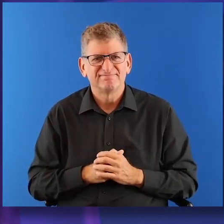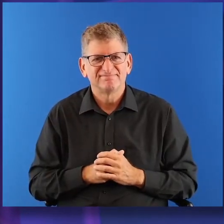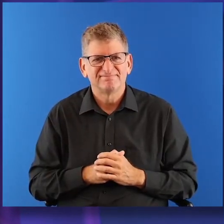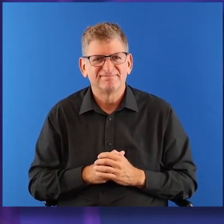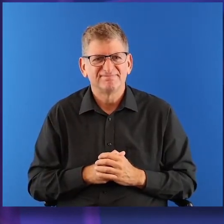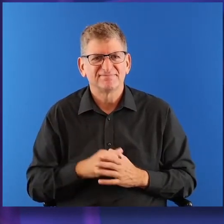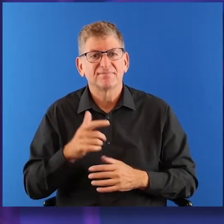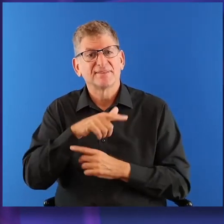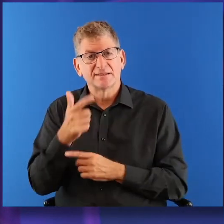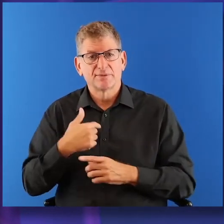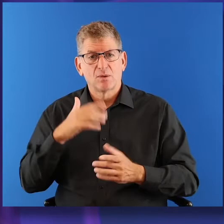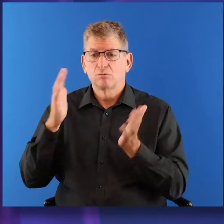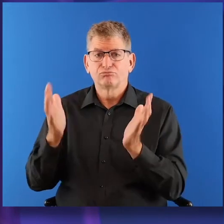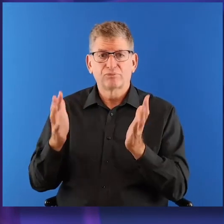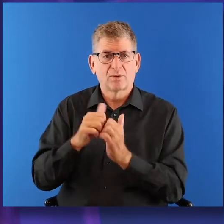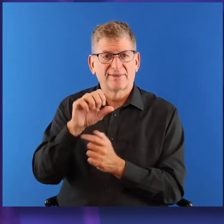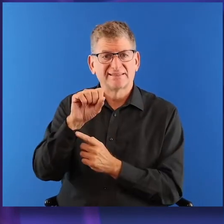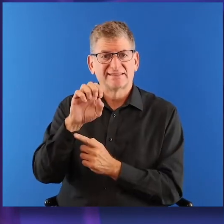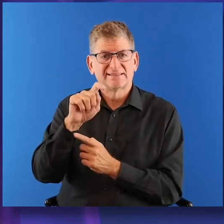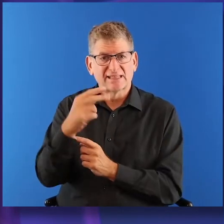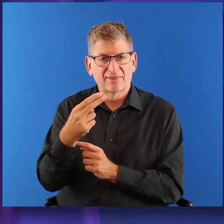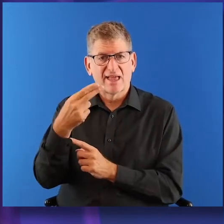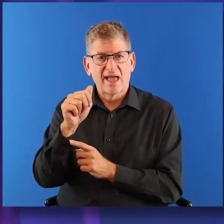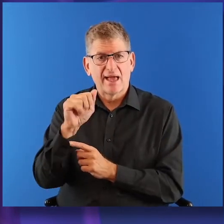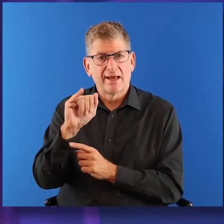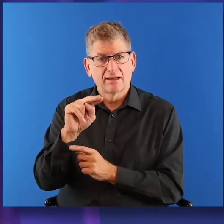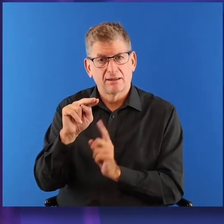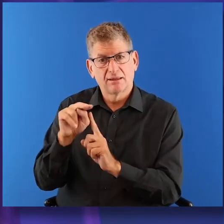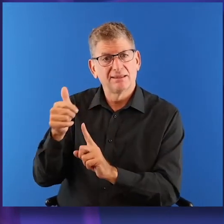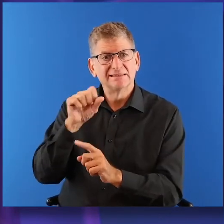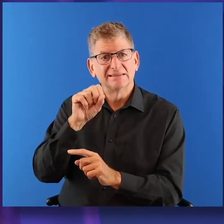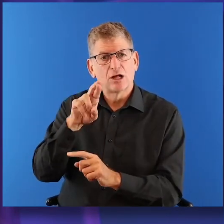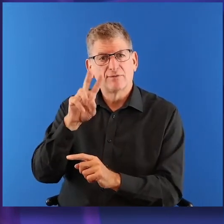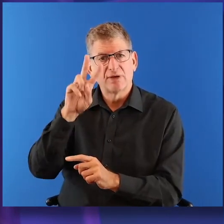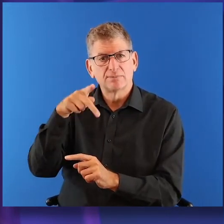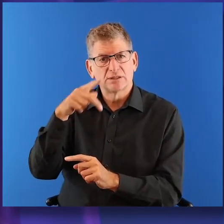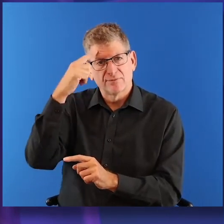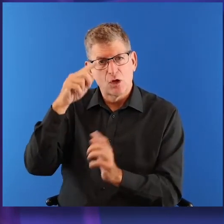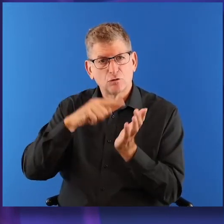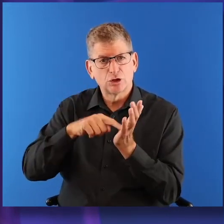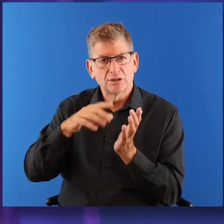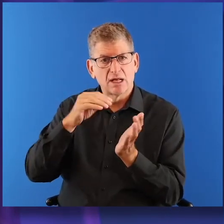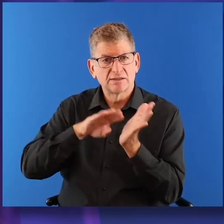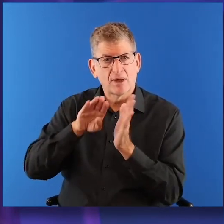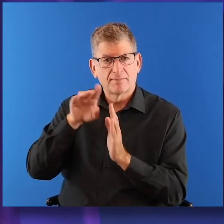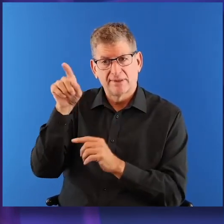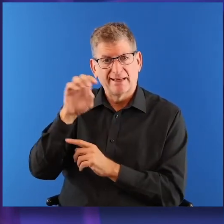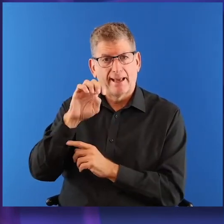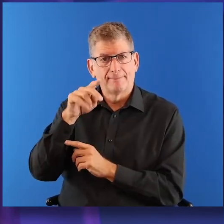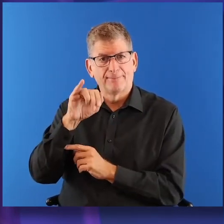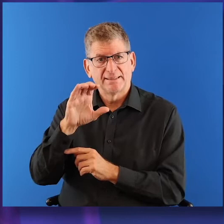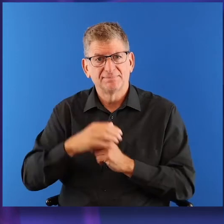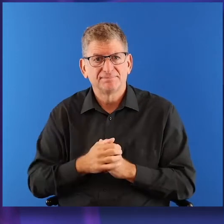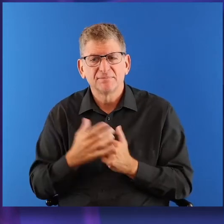talking with Seth Hain, Senior Vice President for Research and Development at Epic, about new approaches to data sharing in